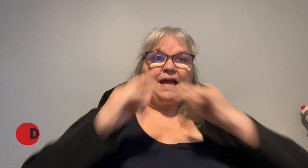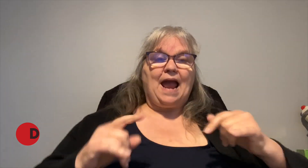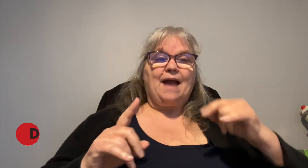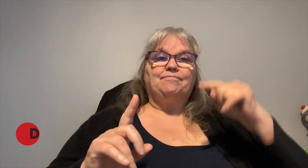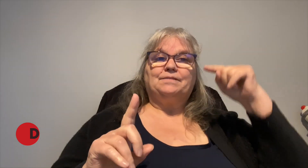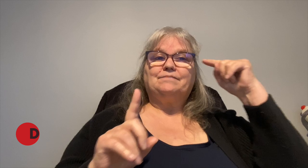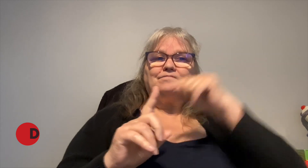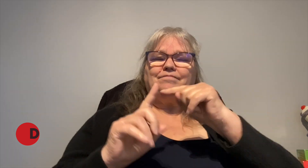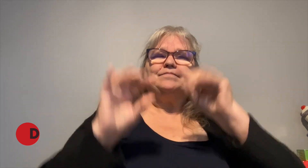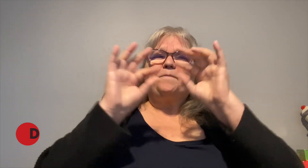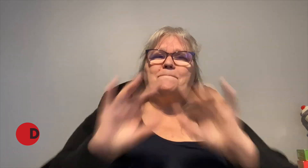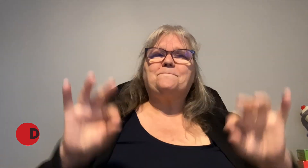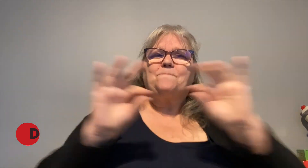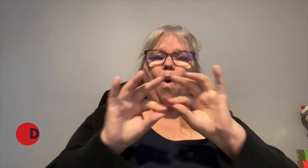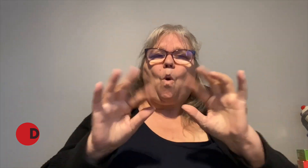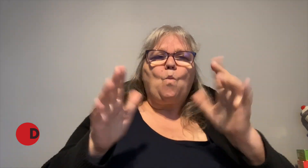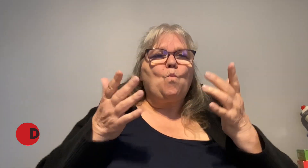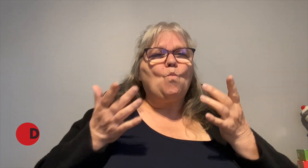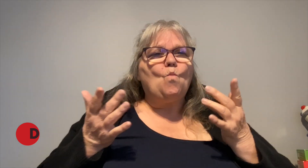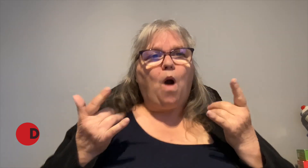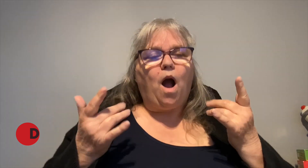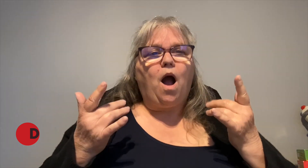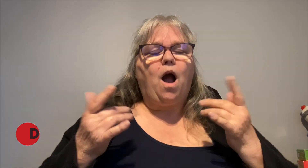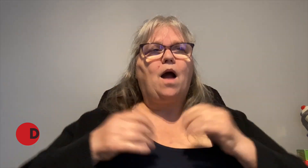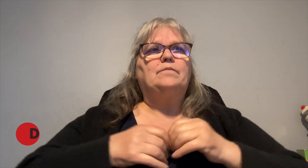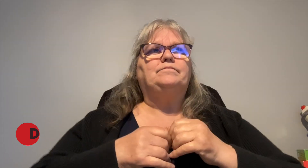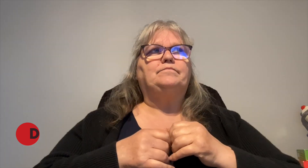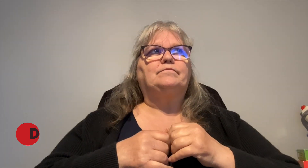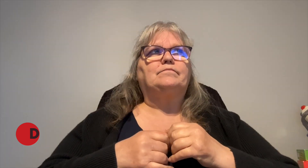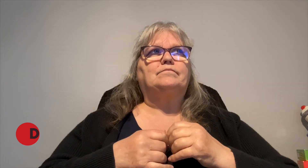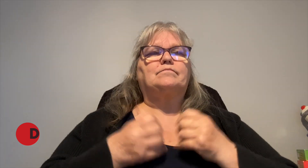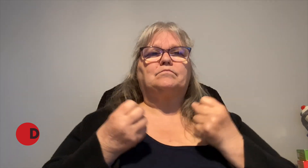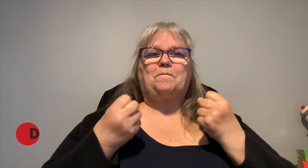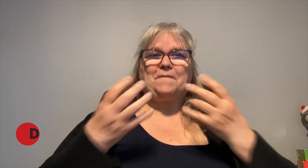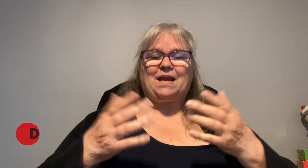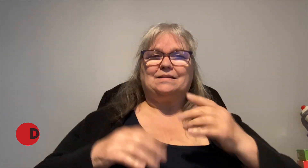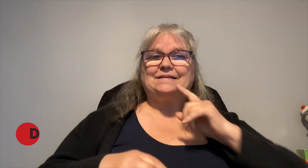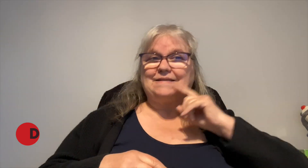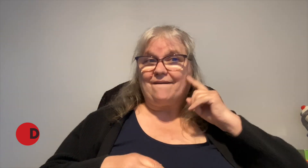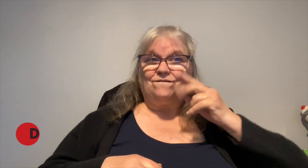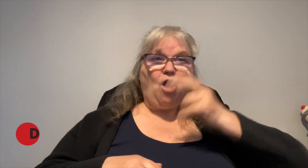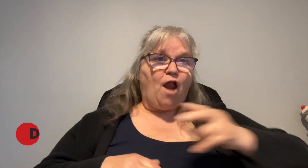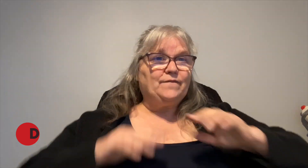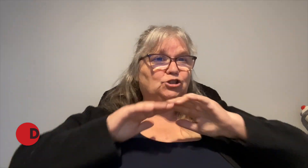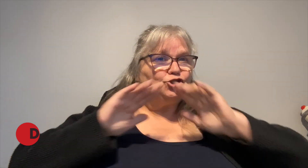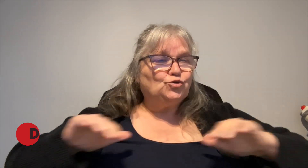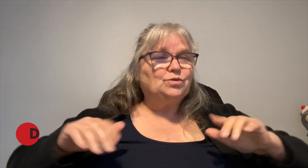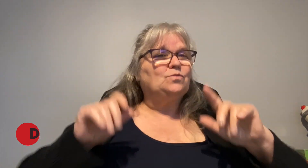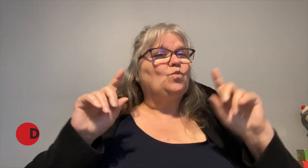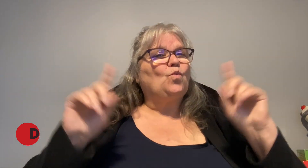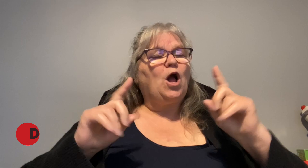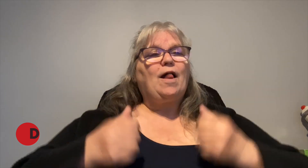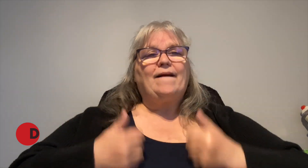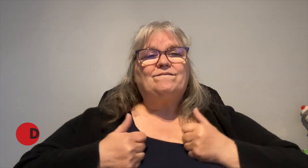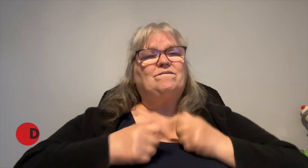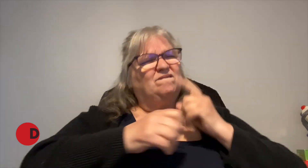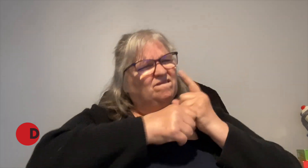Why the camp is important? Many Deaf and hard of hearing children